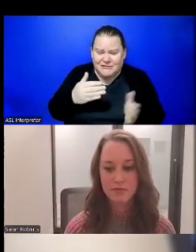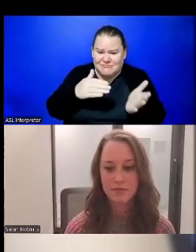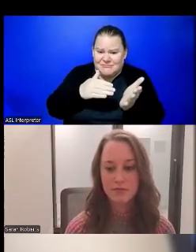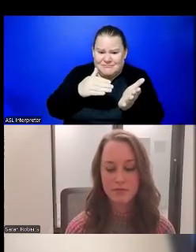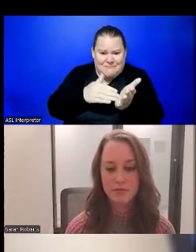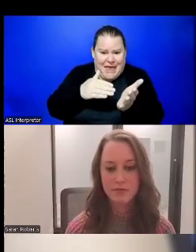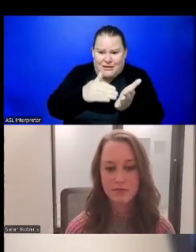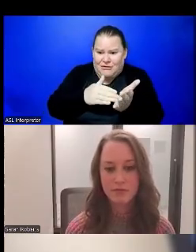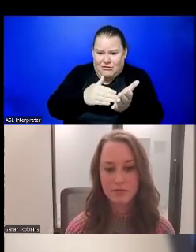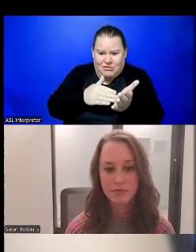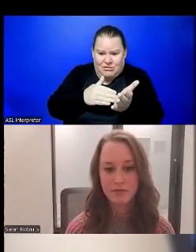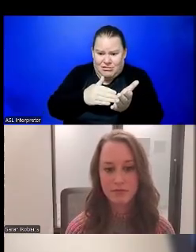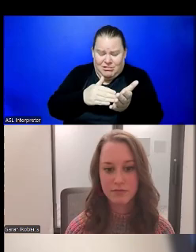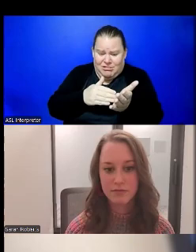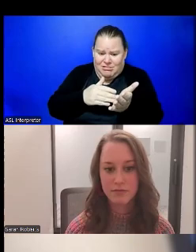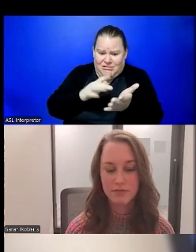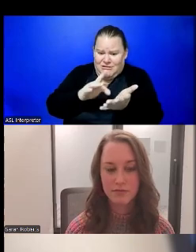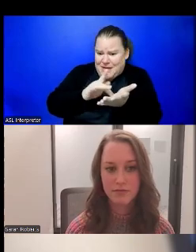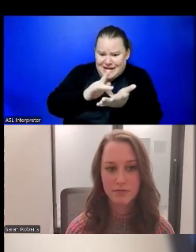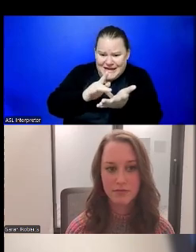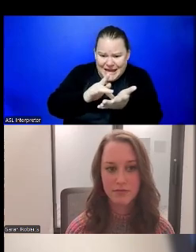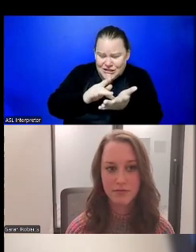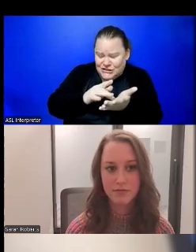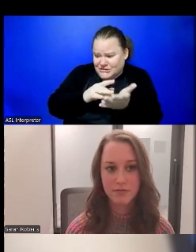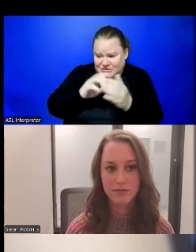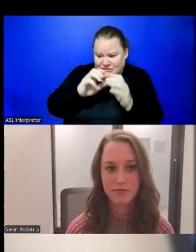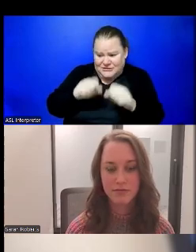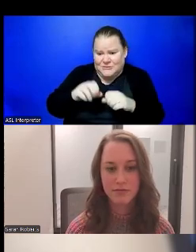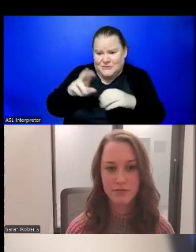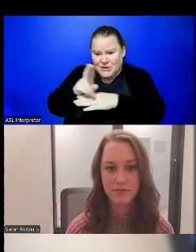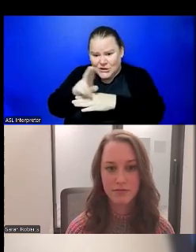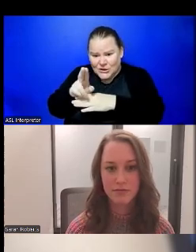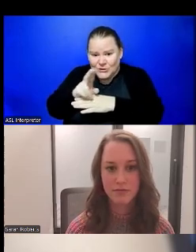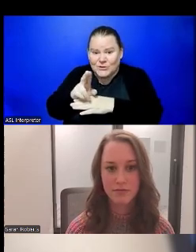really, I guess, medication that we can use that has a big impact